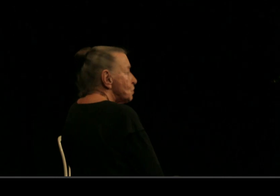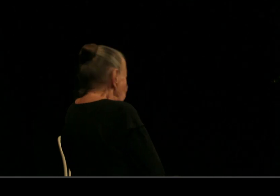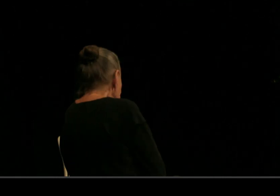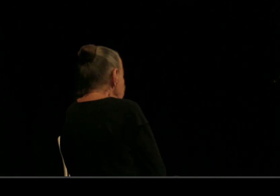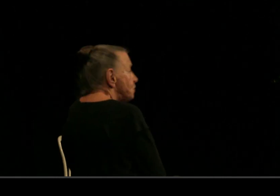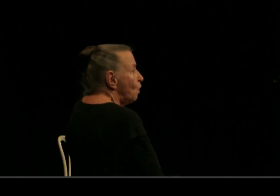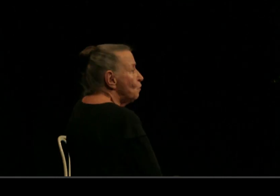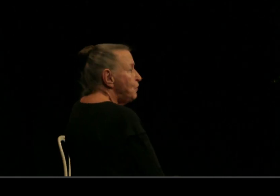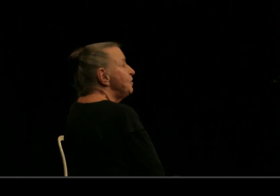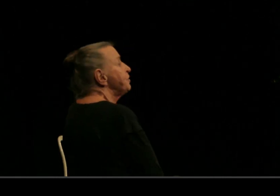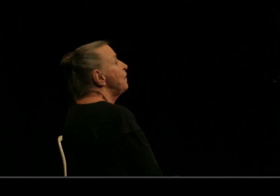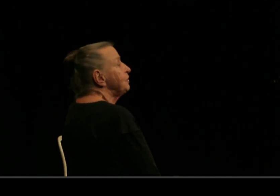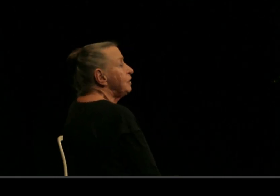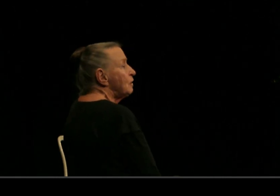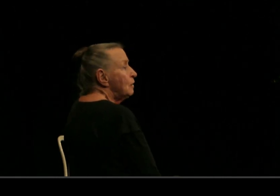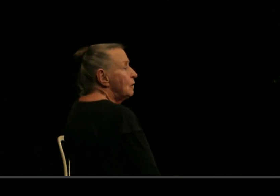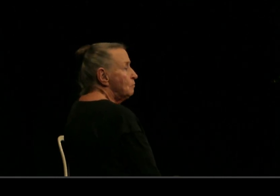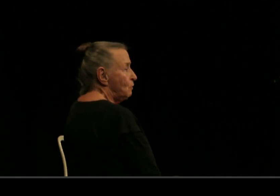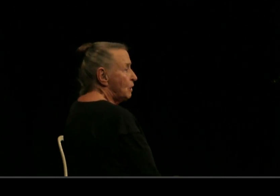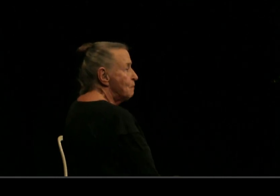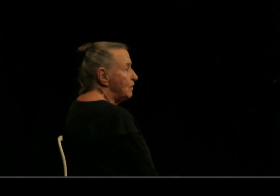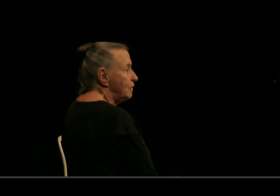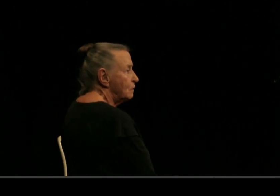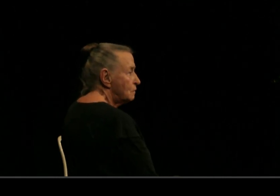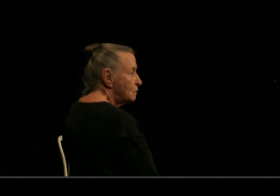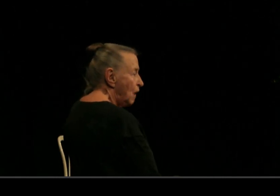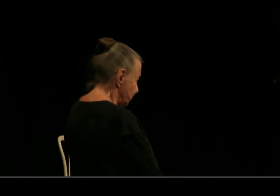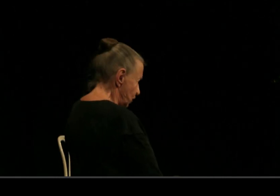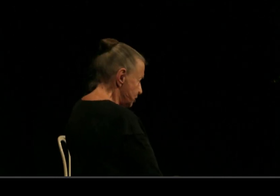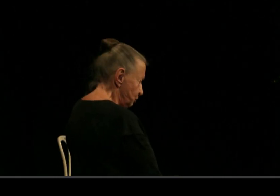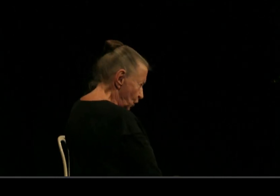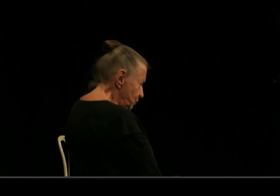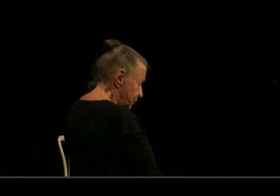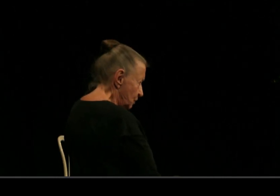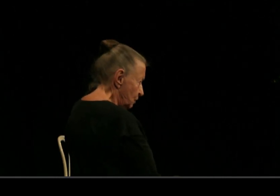great striking great, small battling small. By fighting,